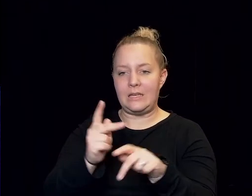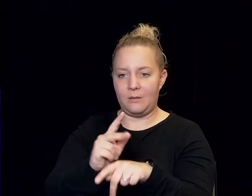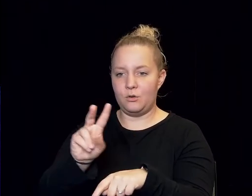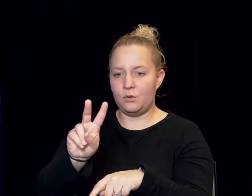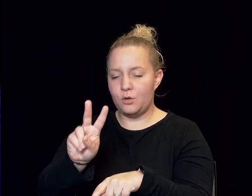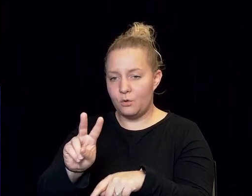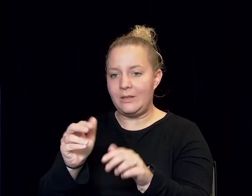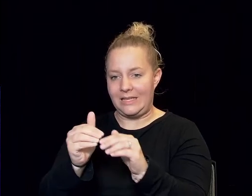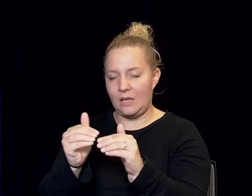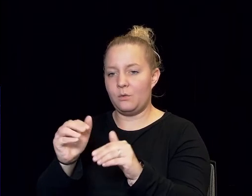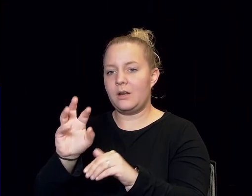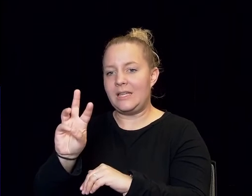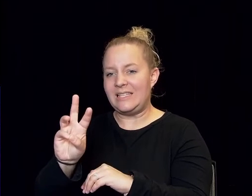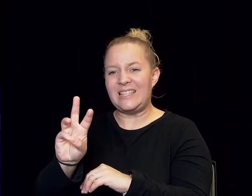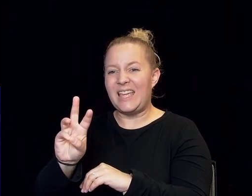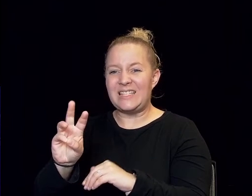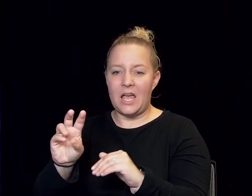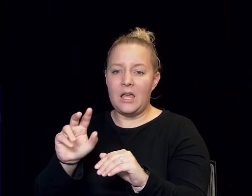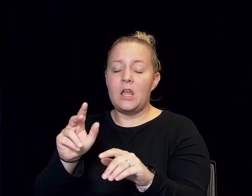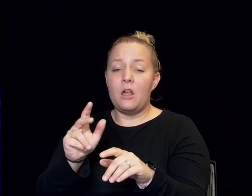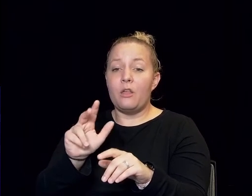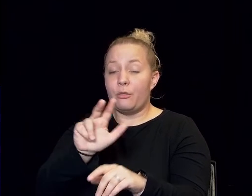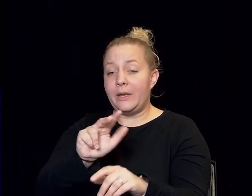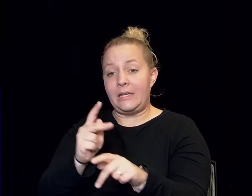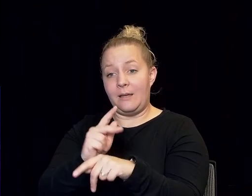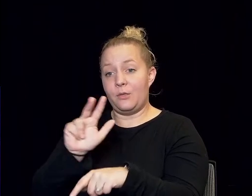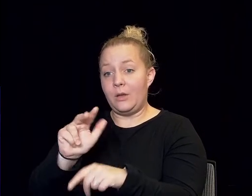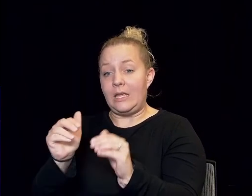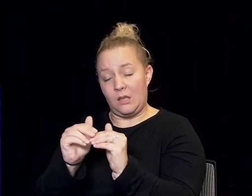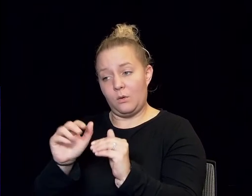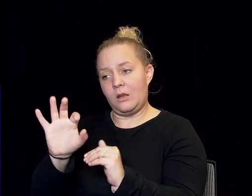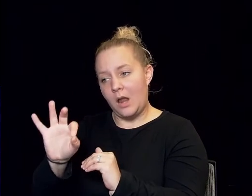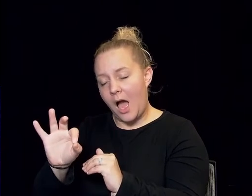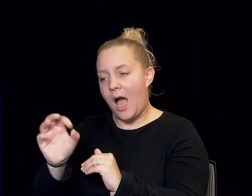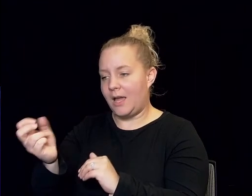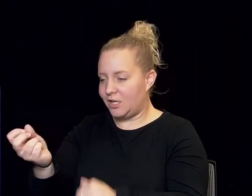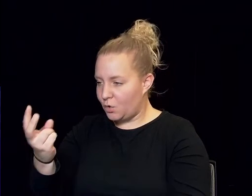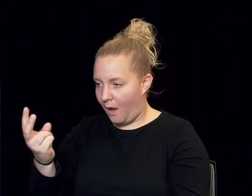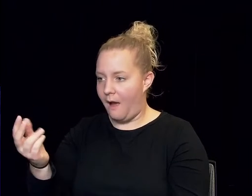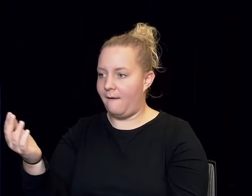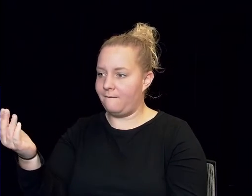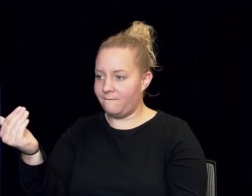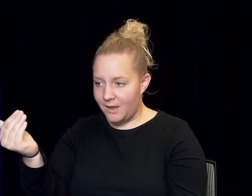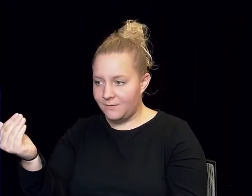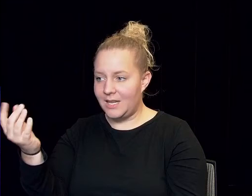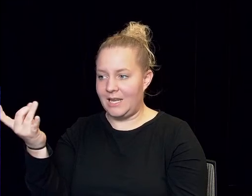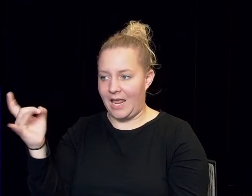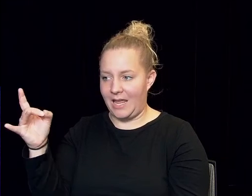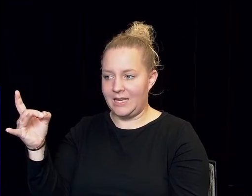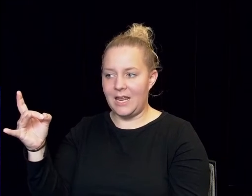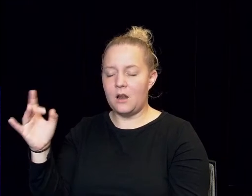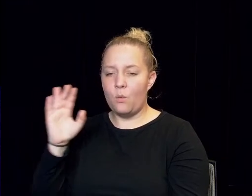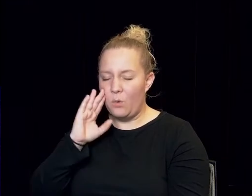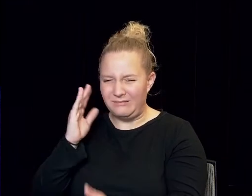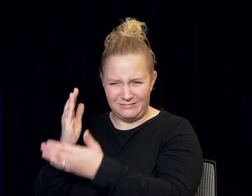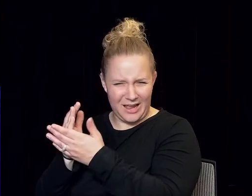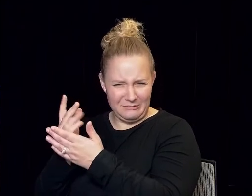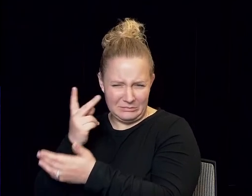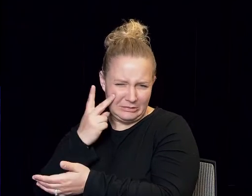3 times 3 is 9. 12, 15, 18 and I'm gonna stop for now just to see if maybe I can